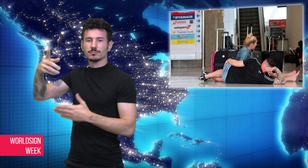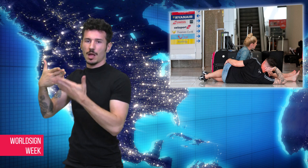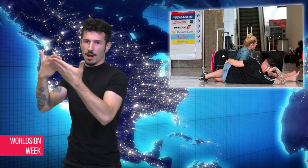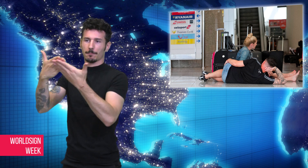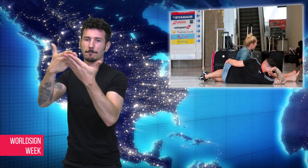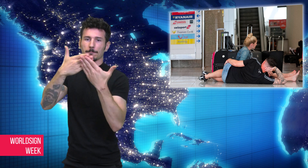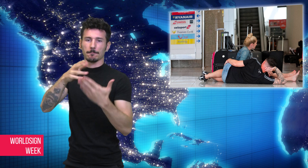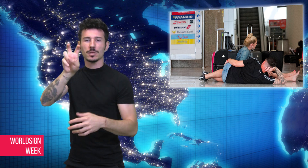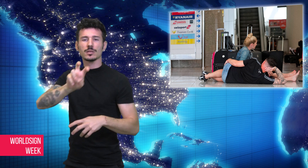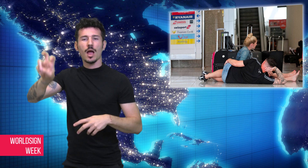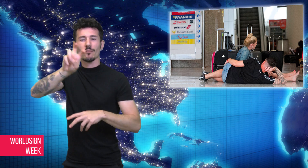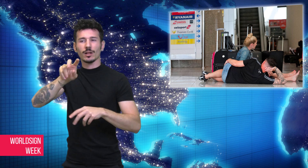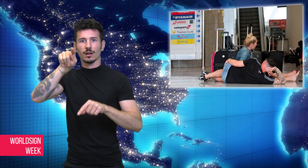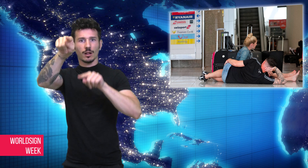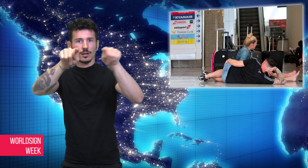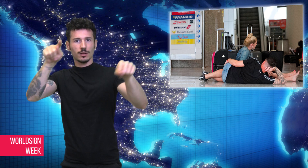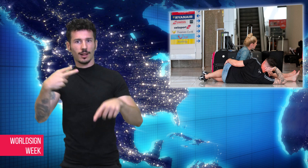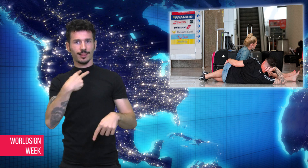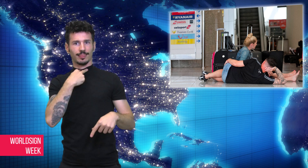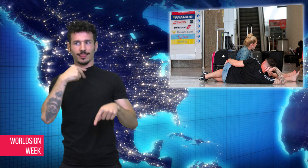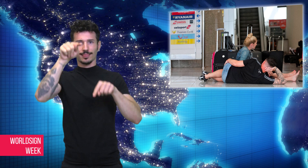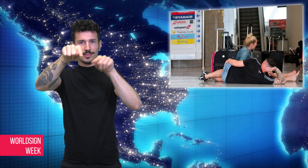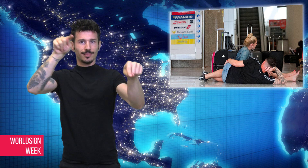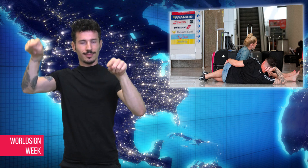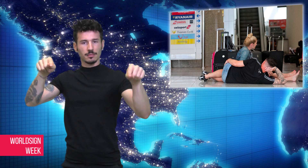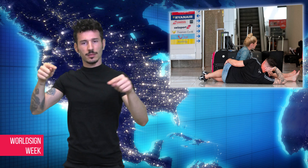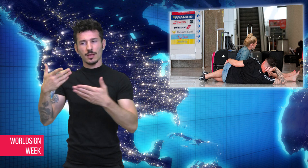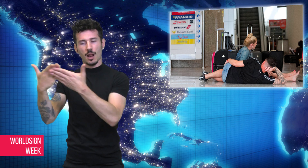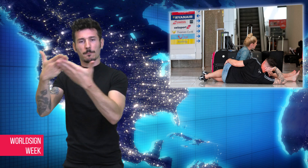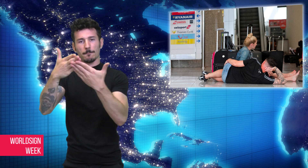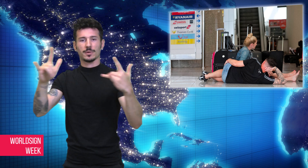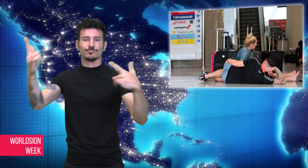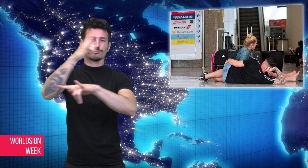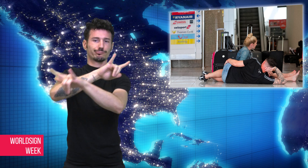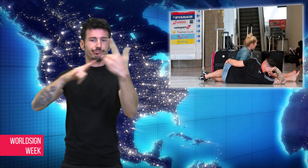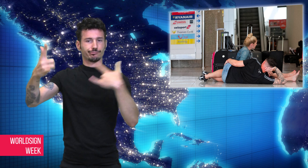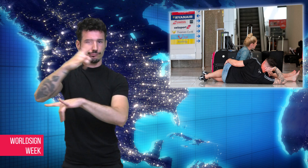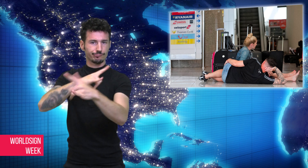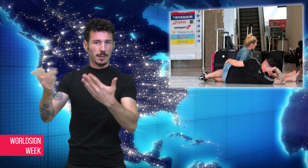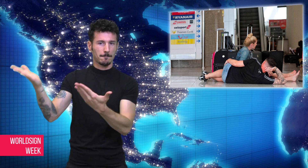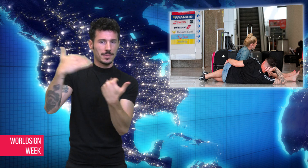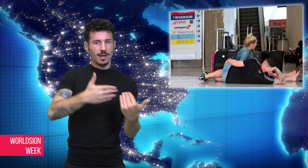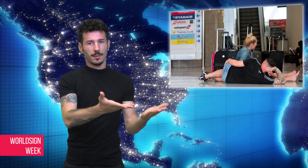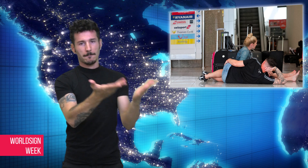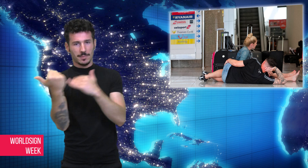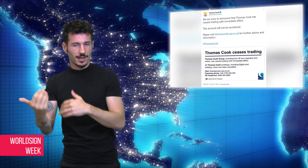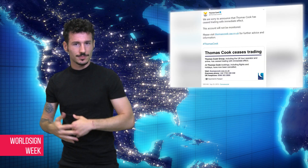Other airline and insurance companies are stepping in